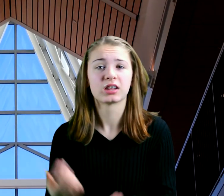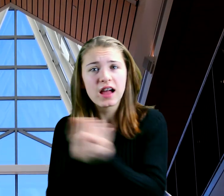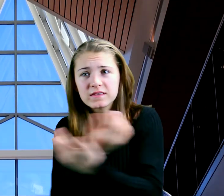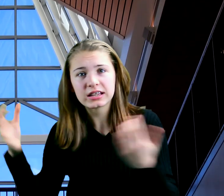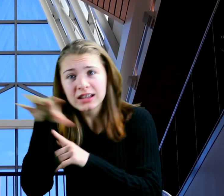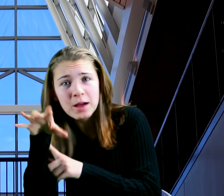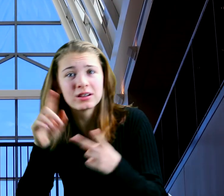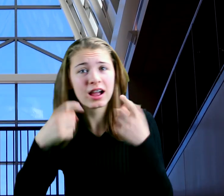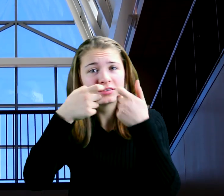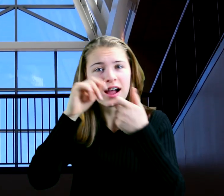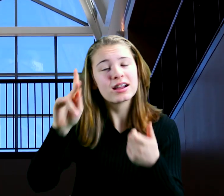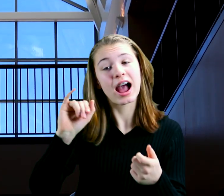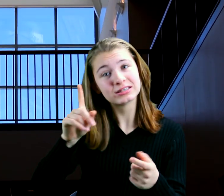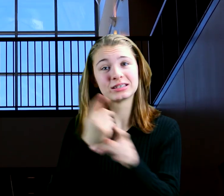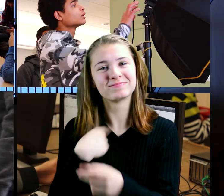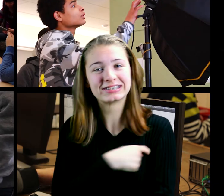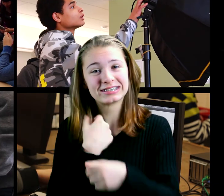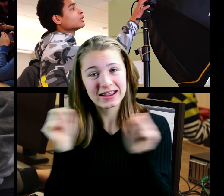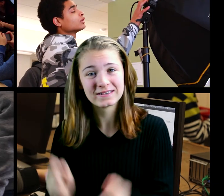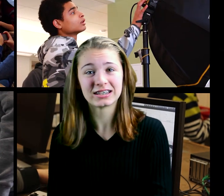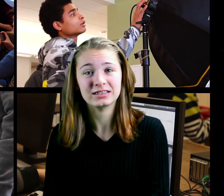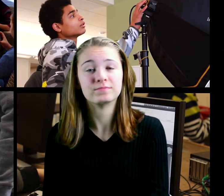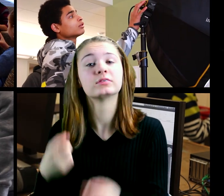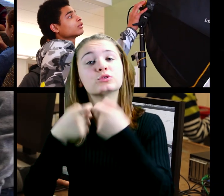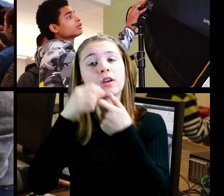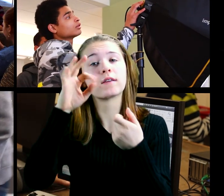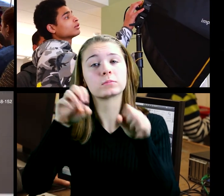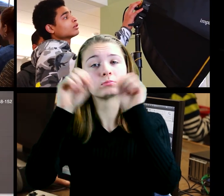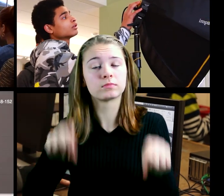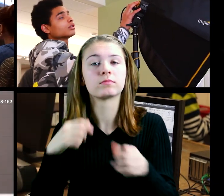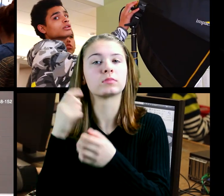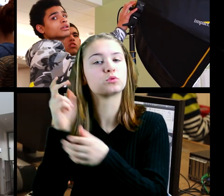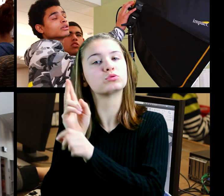Everything from cameras and and electronic ID's to keep